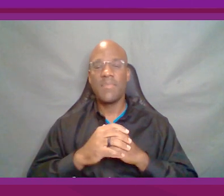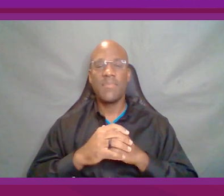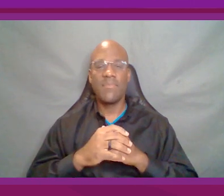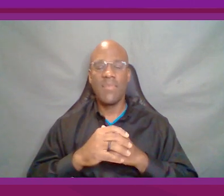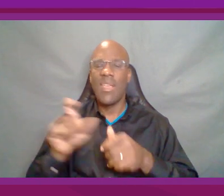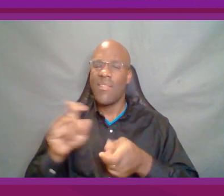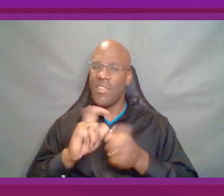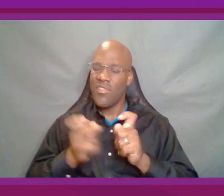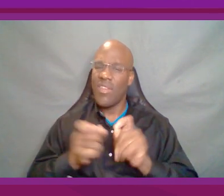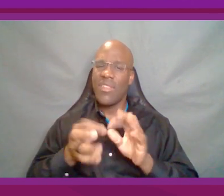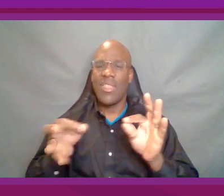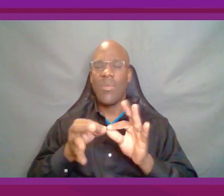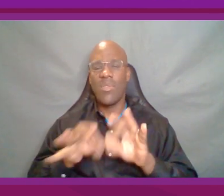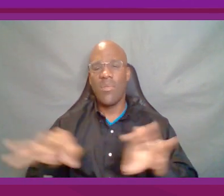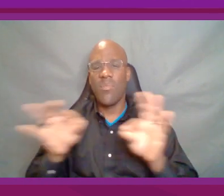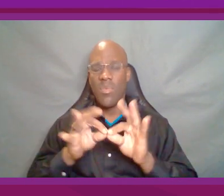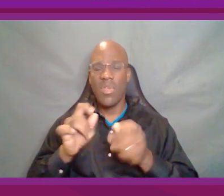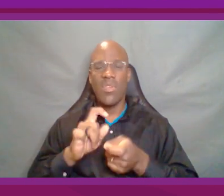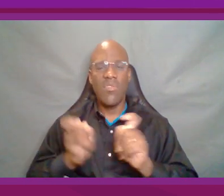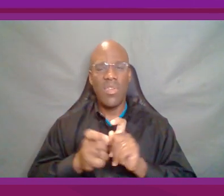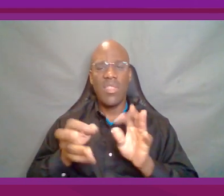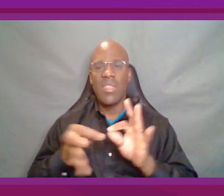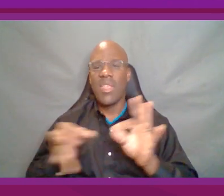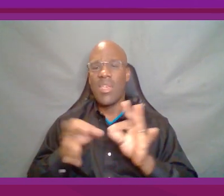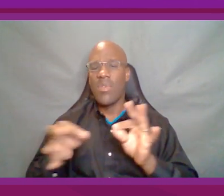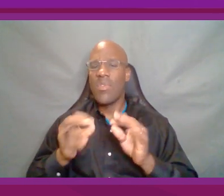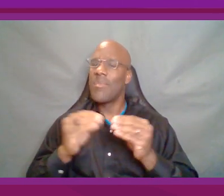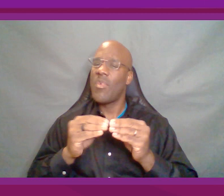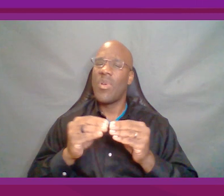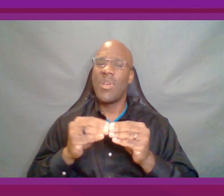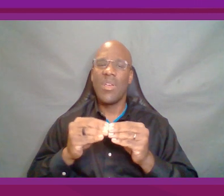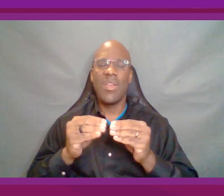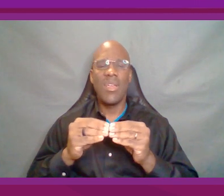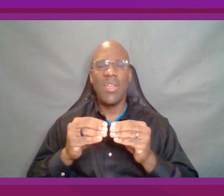change that language - you said very importantly, change that language to be more